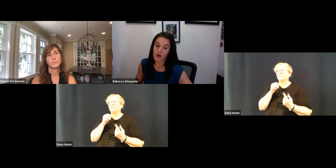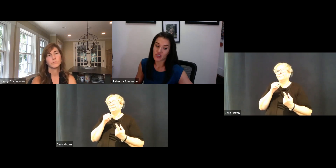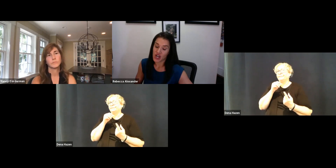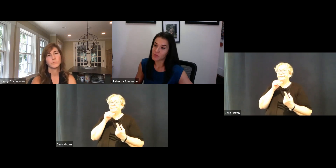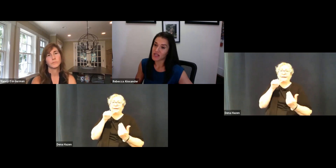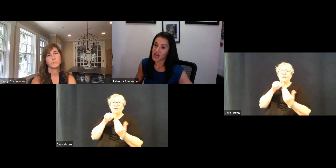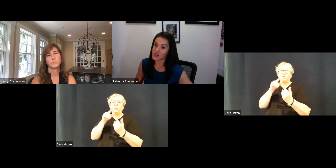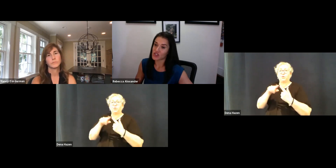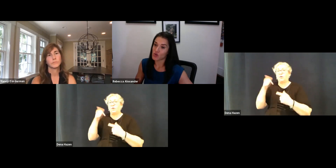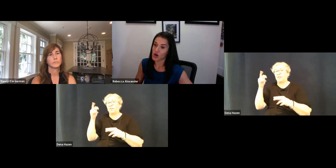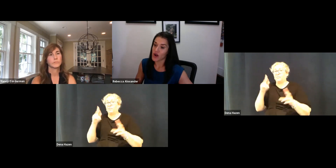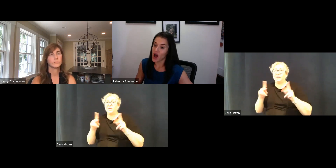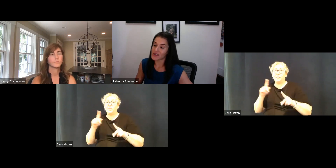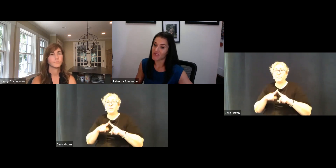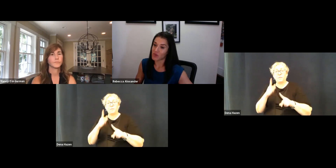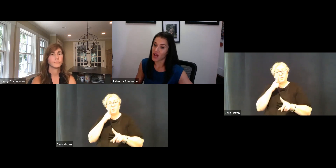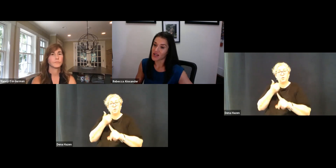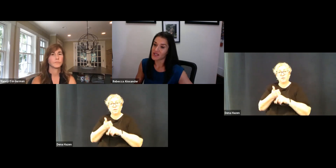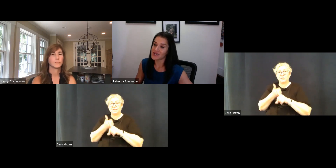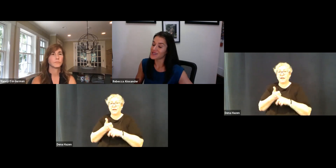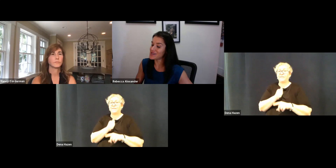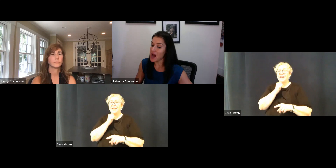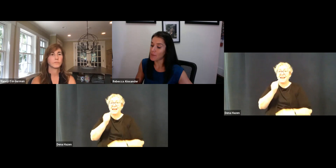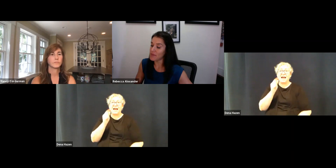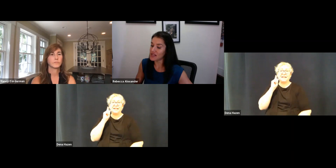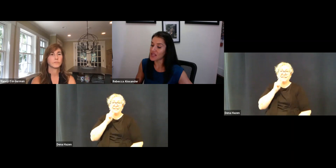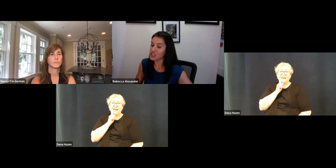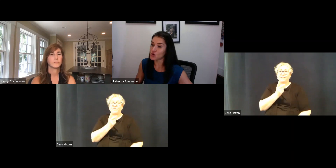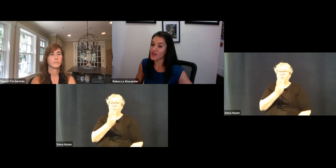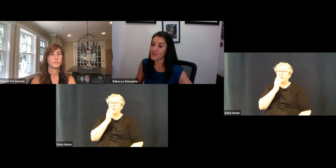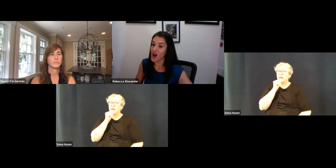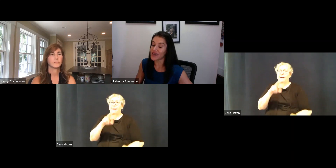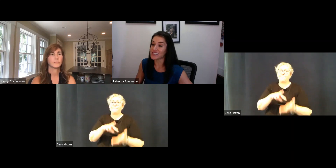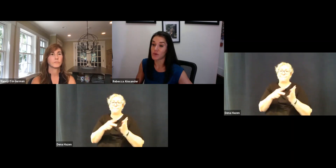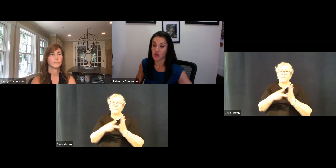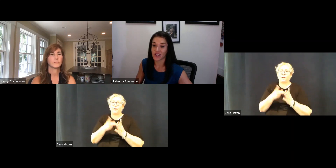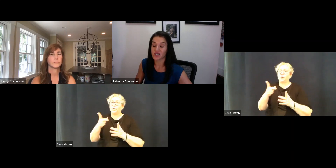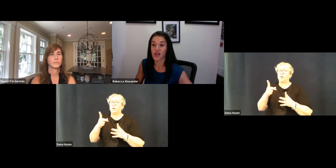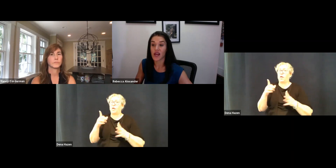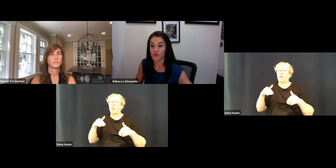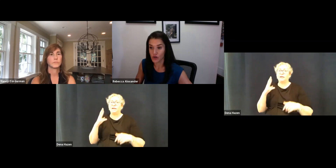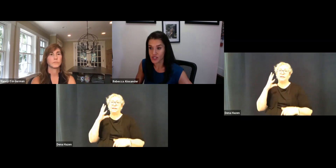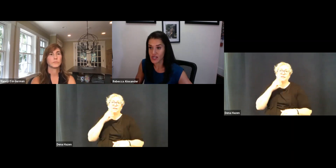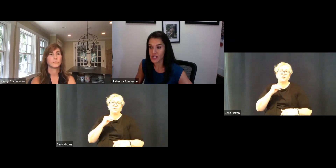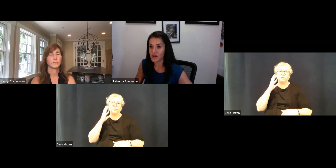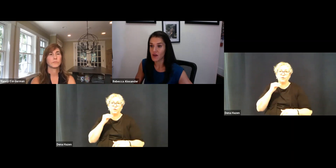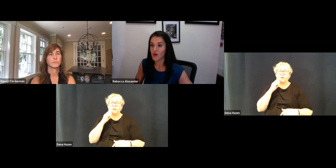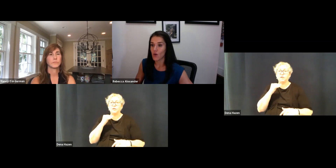But just because you are not deafblind does not mean that you have not experienced adversity,